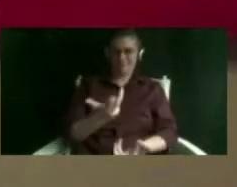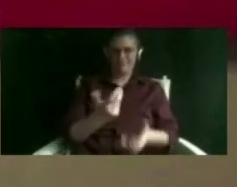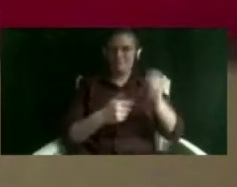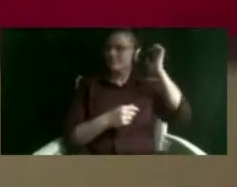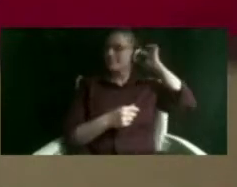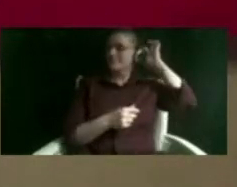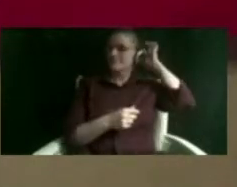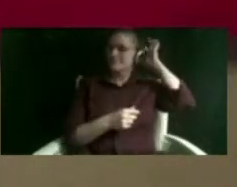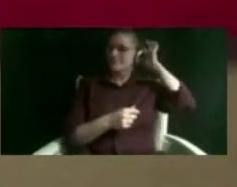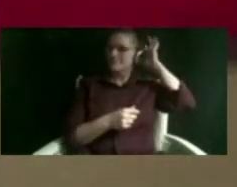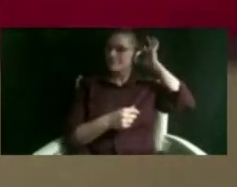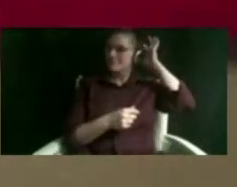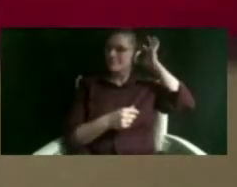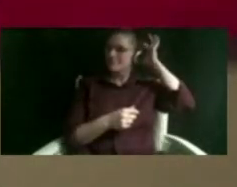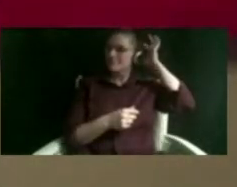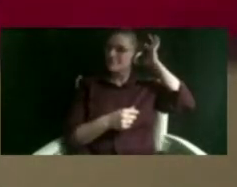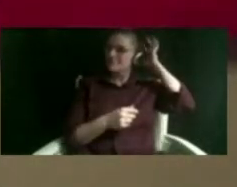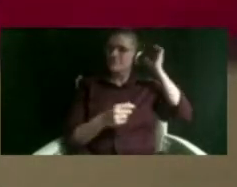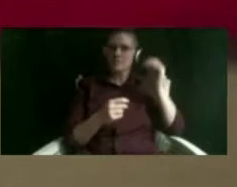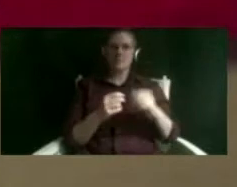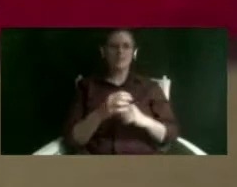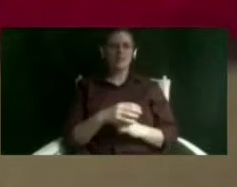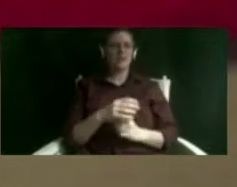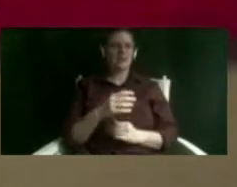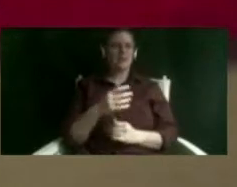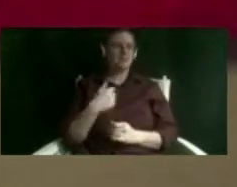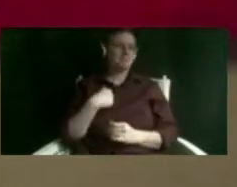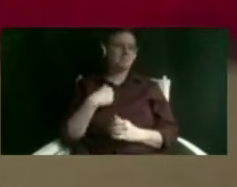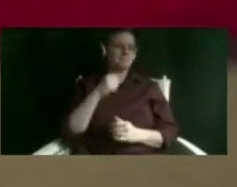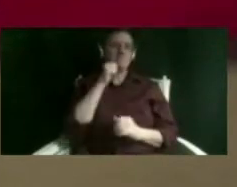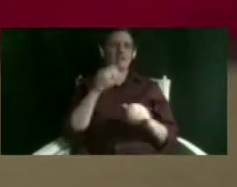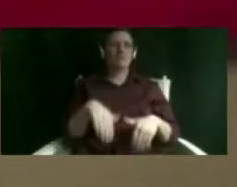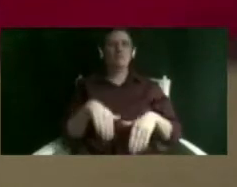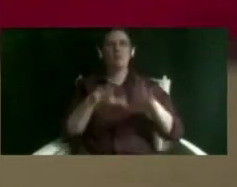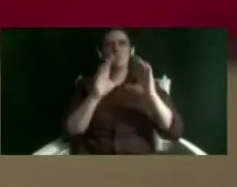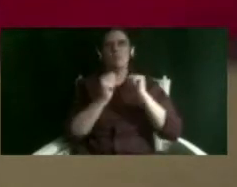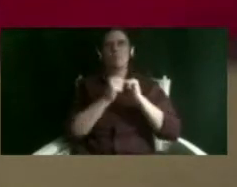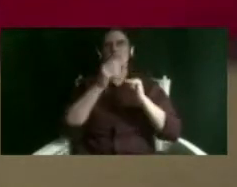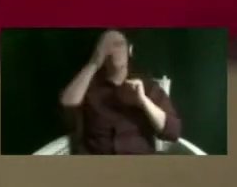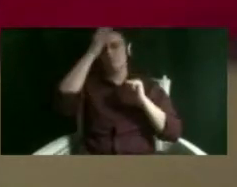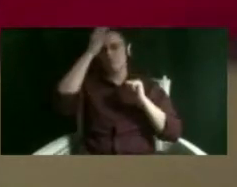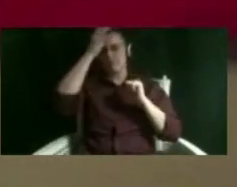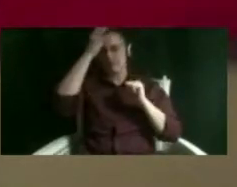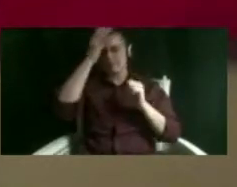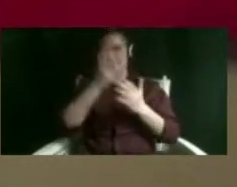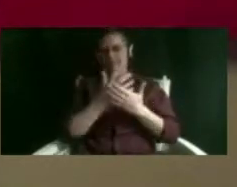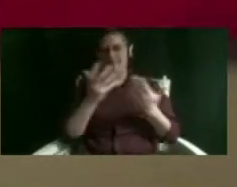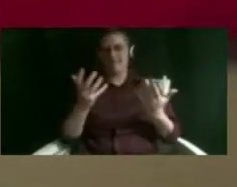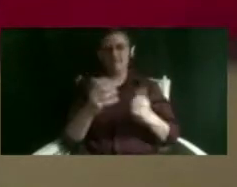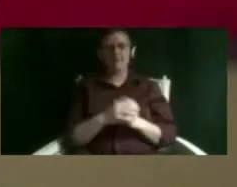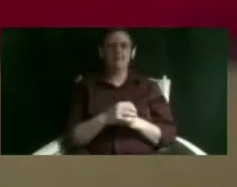wasn't i didn't really grow up with him too much in the picture uh he would end up finding out my